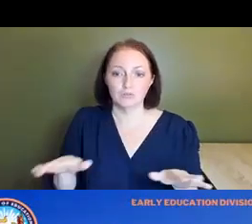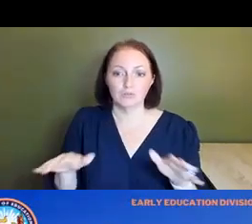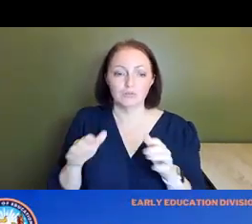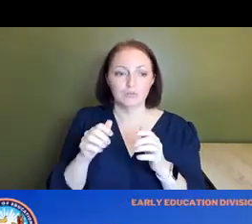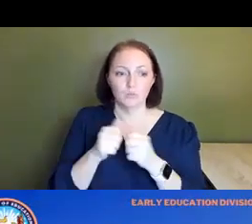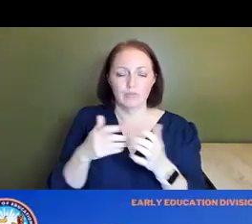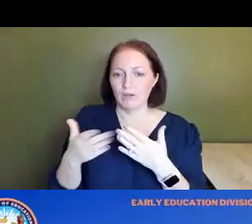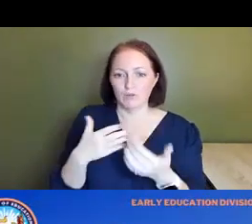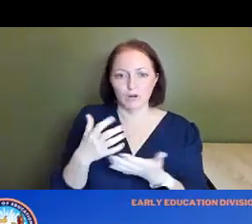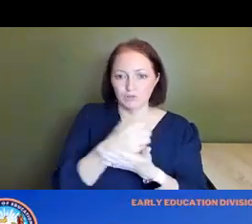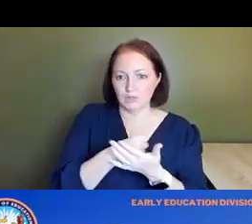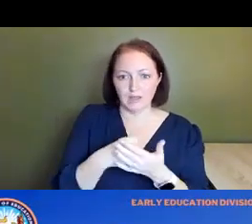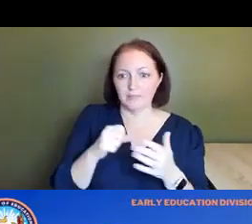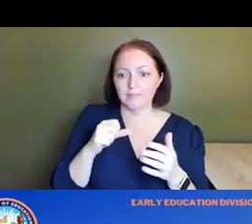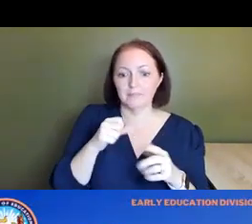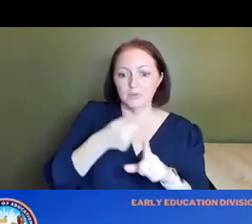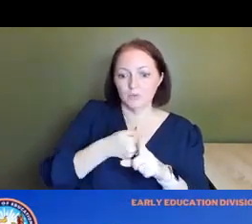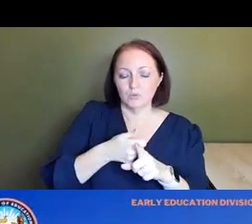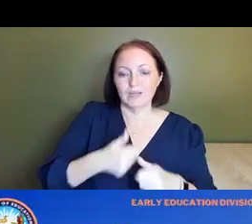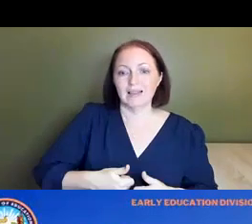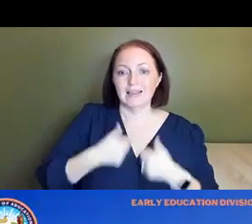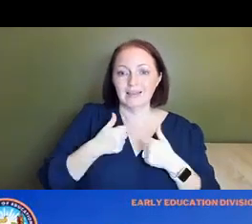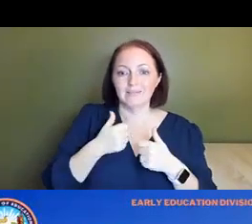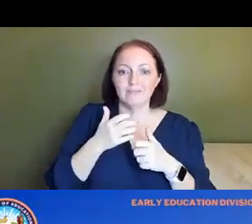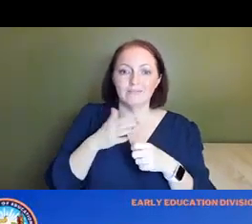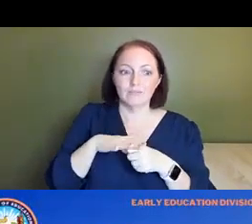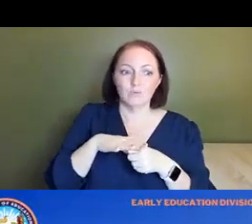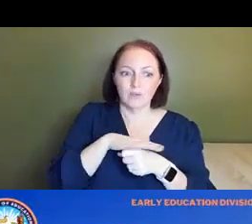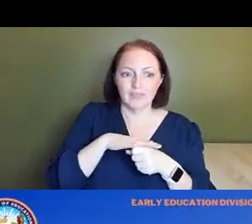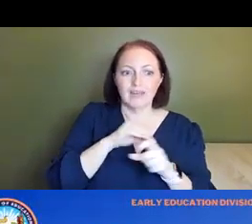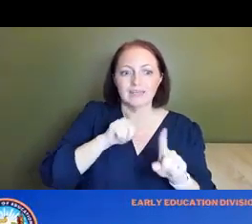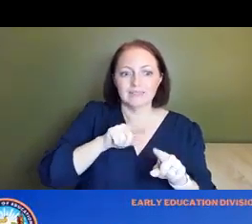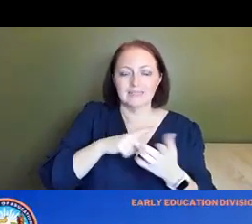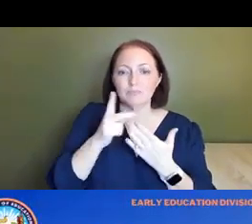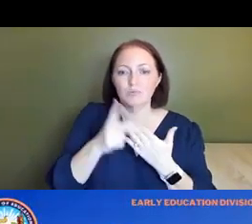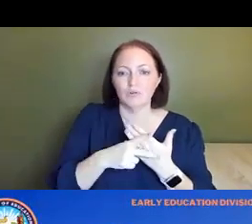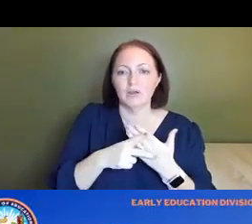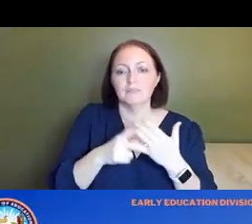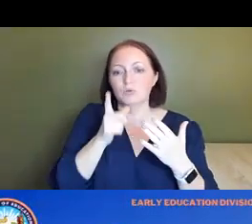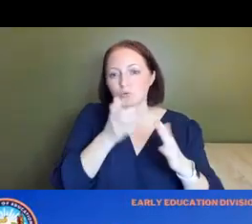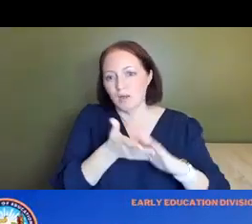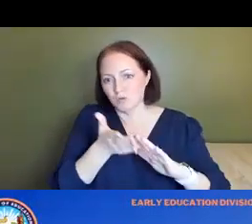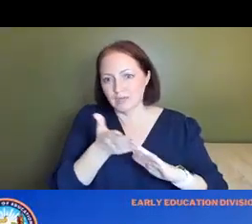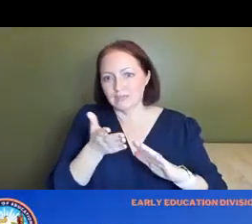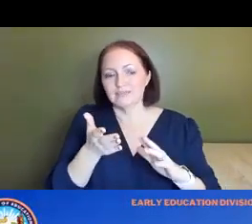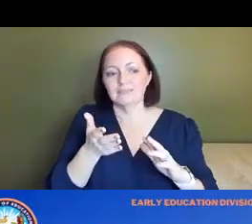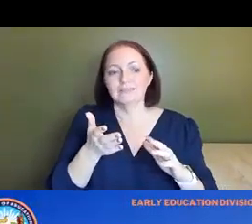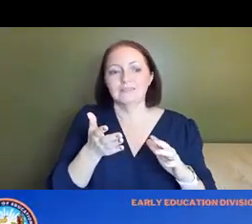income who live within and attend a program operating within the attendance boundaries